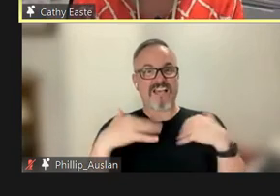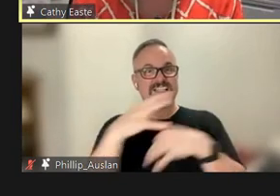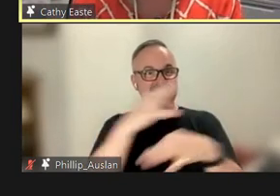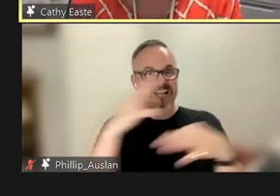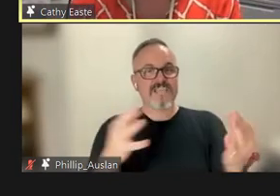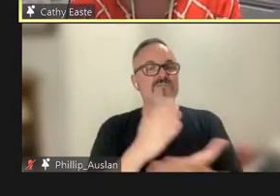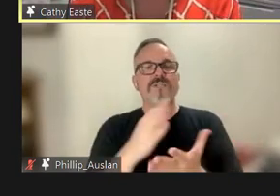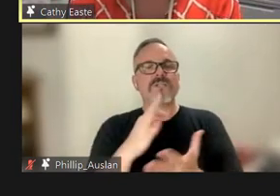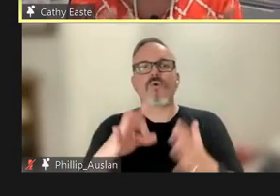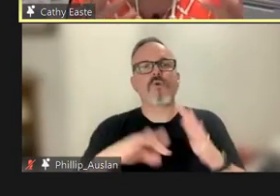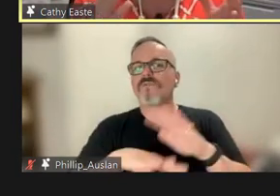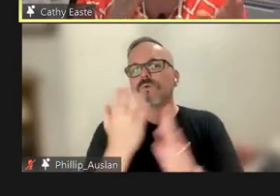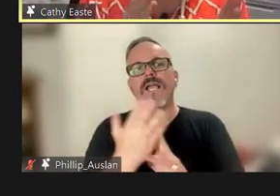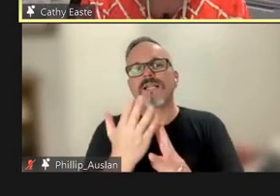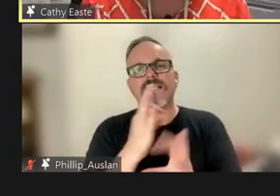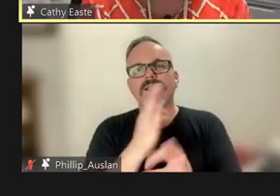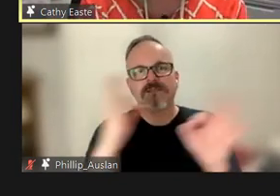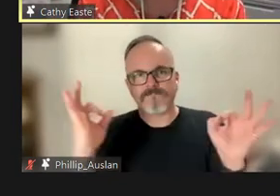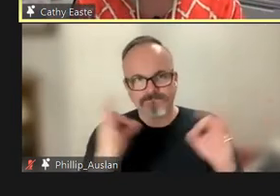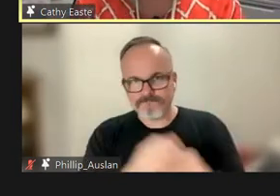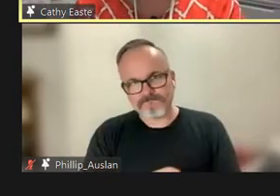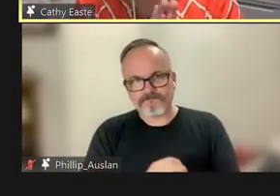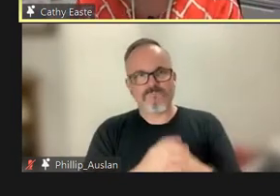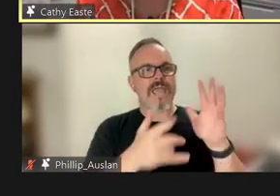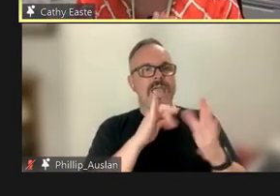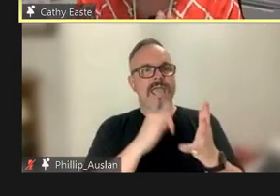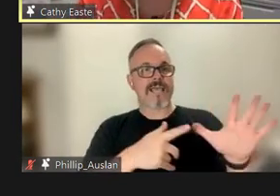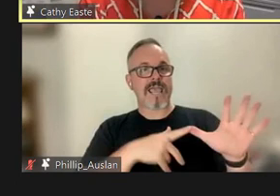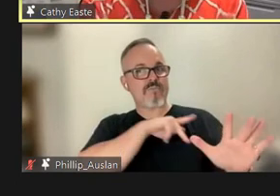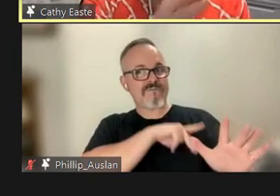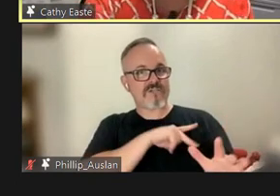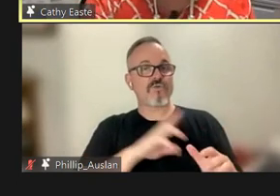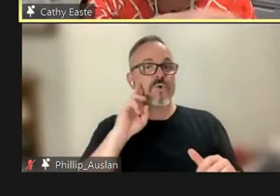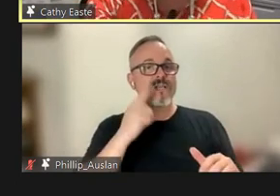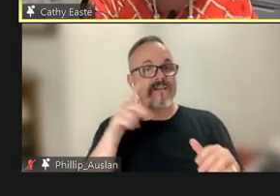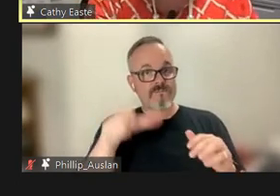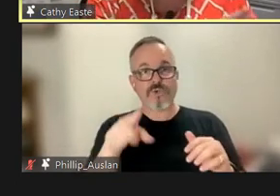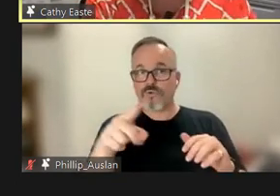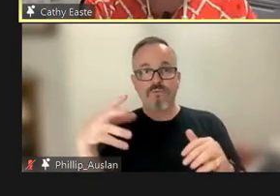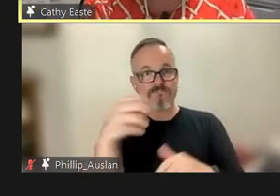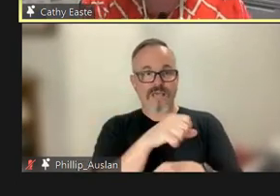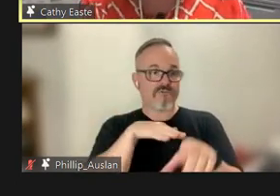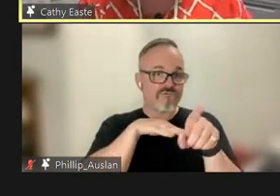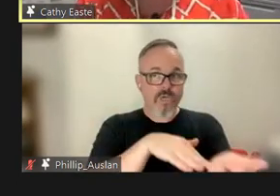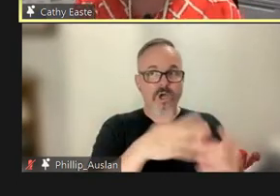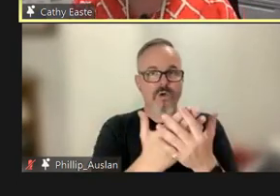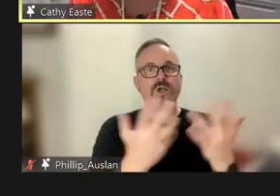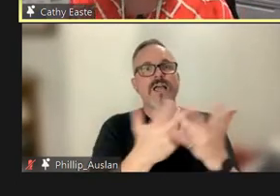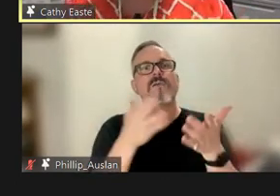full access. As a professional deaf person, you have to rely on all of these other ways to try and